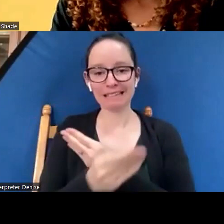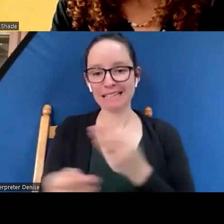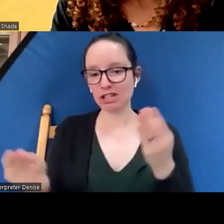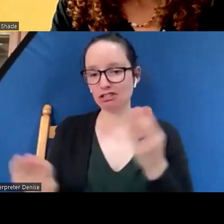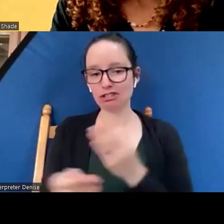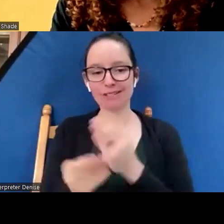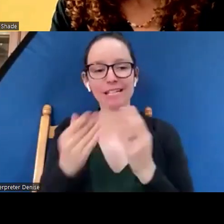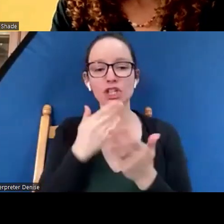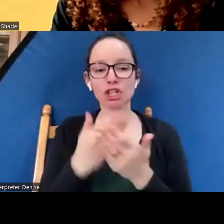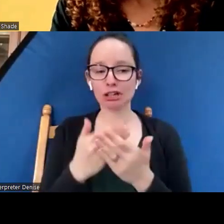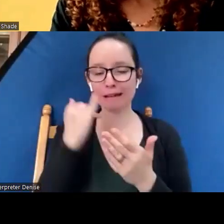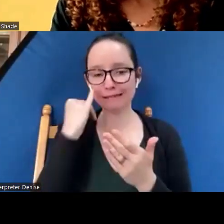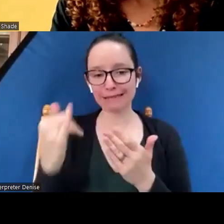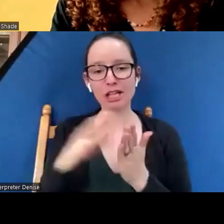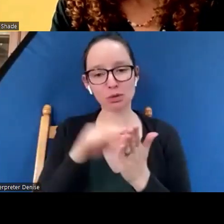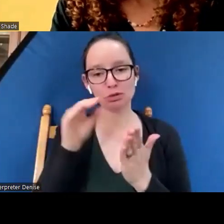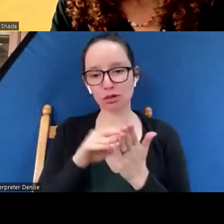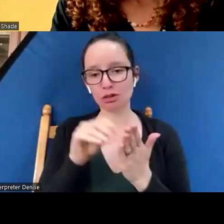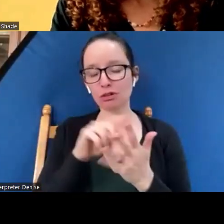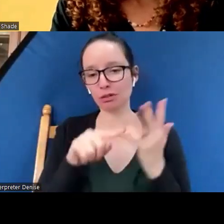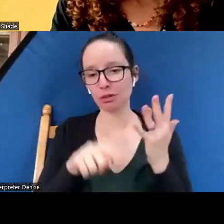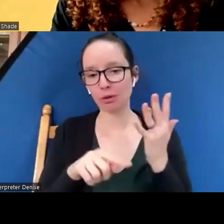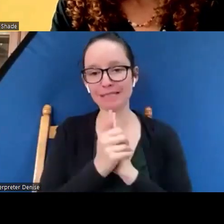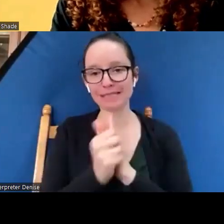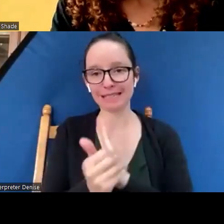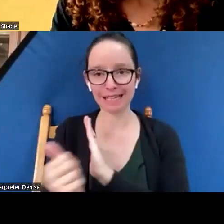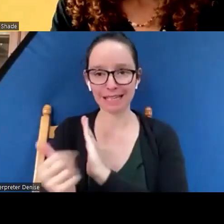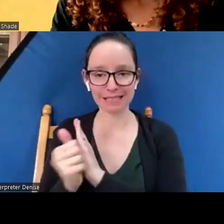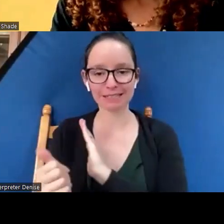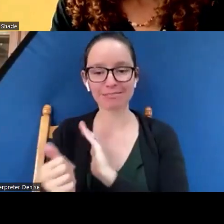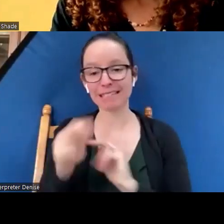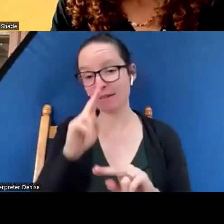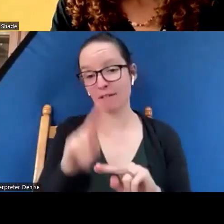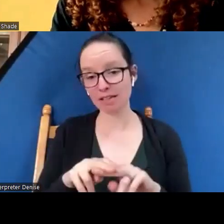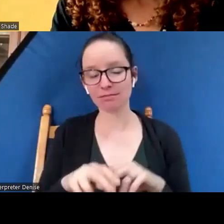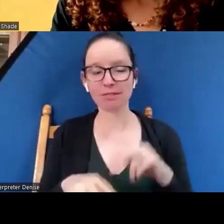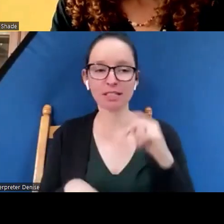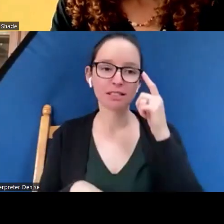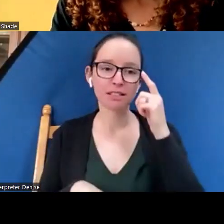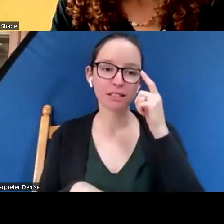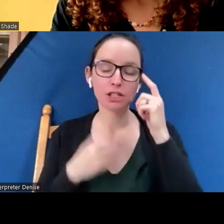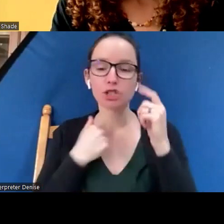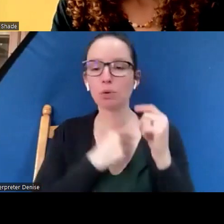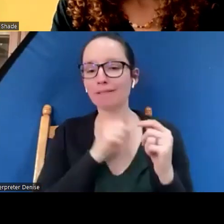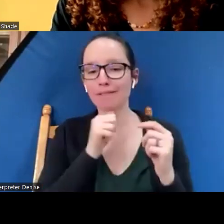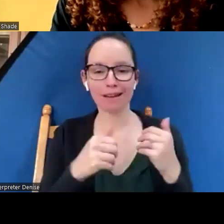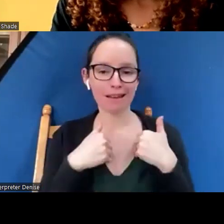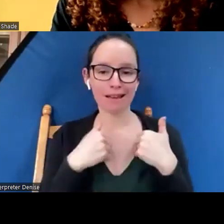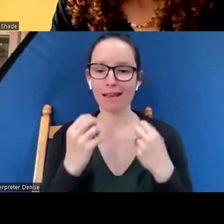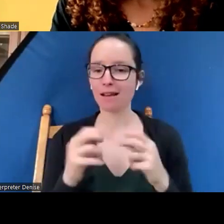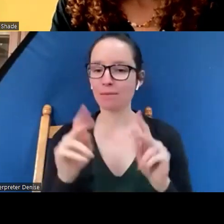So if you can, we we haven't had opportunities on these projects for formal evaluation.